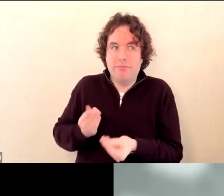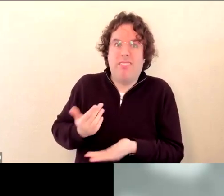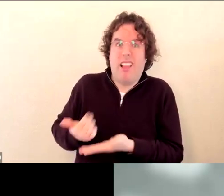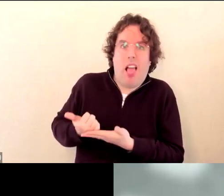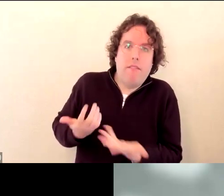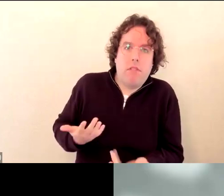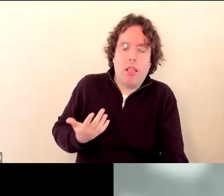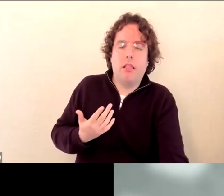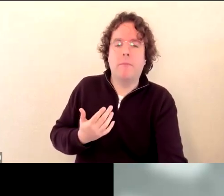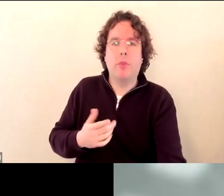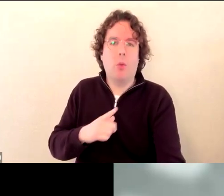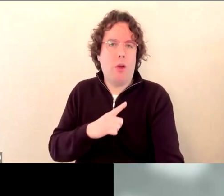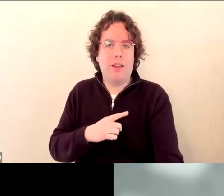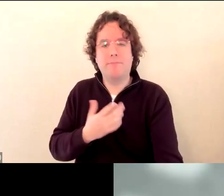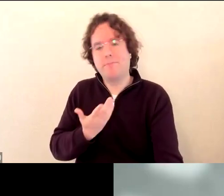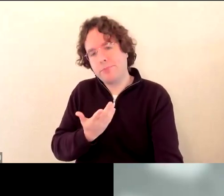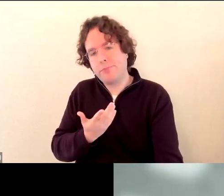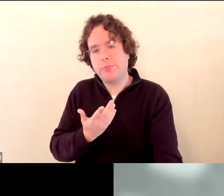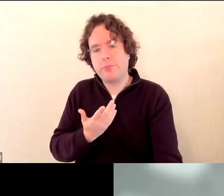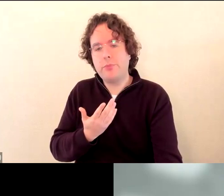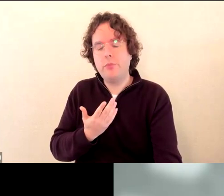it can be very difficult that